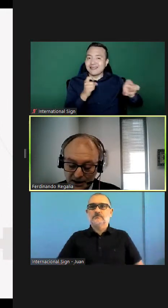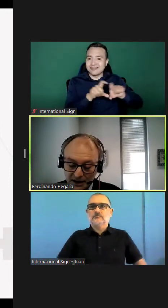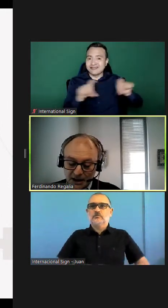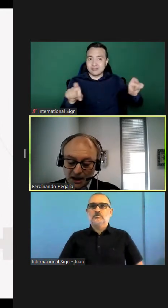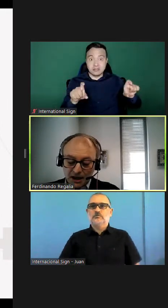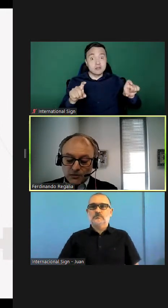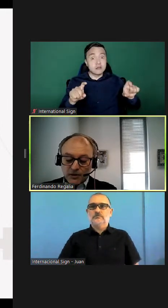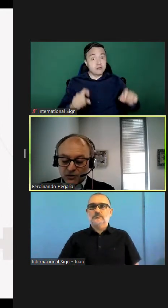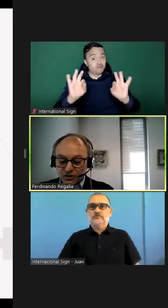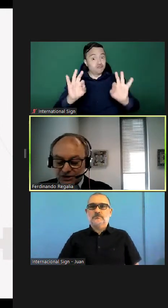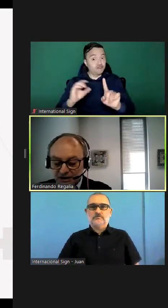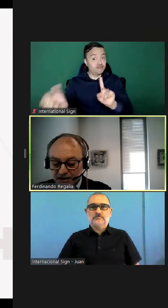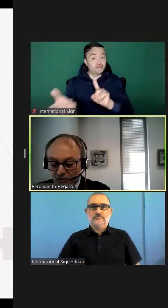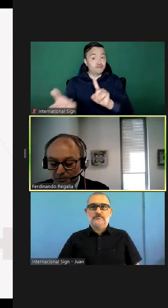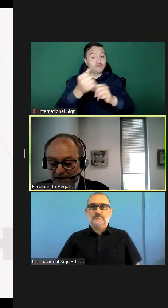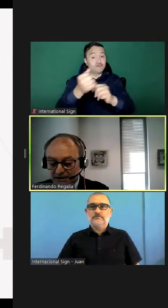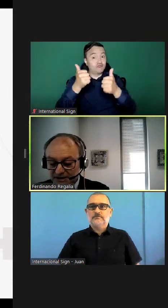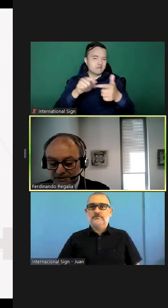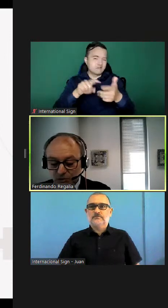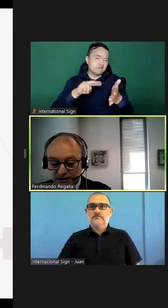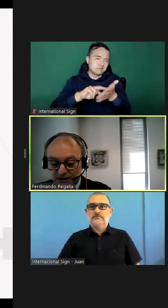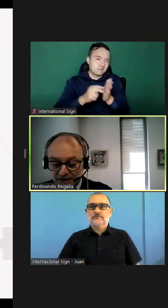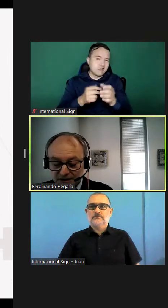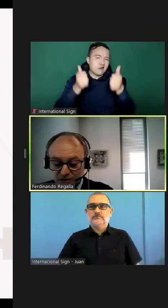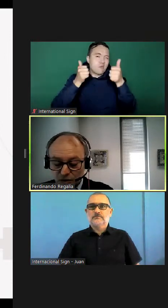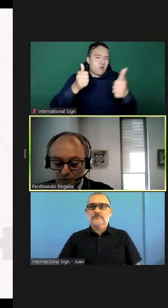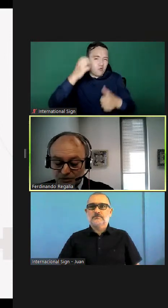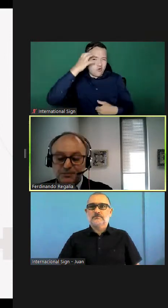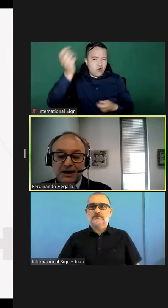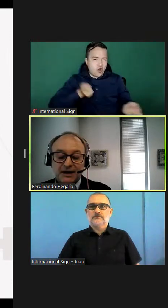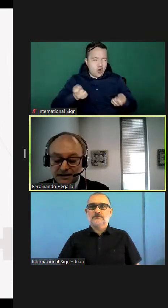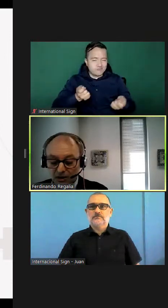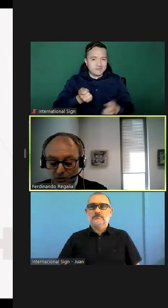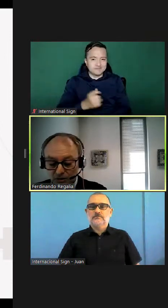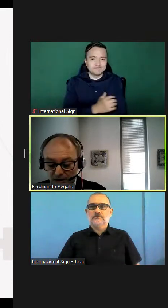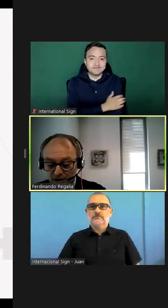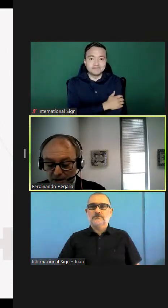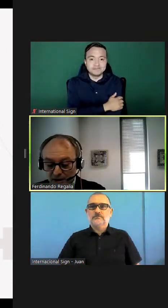We have also seen compartments between disease groups breaking down.